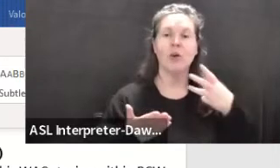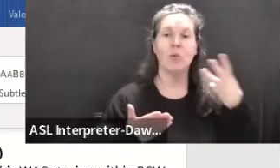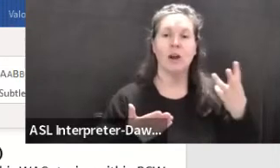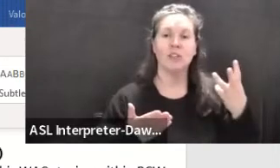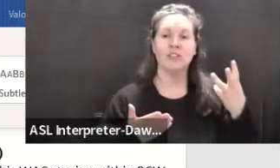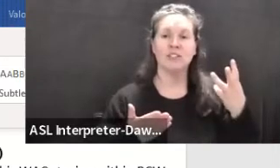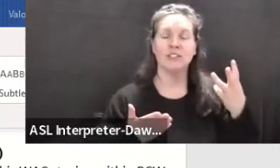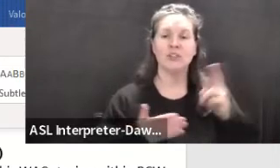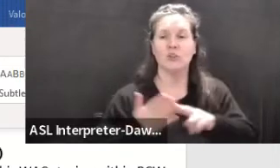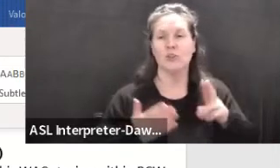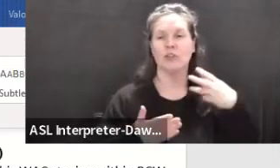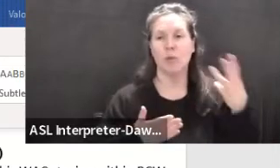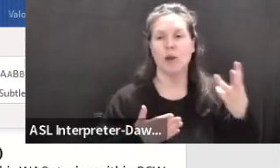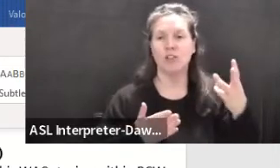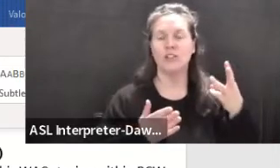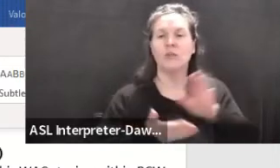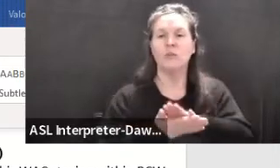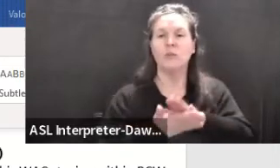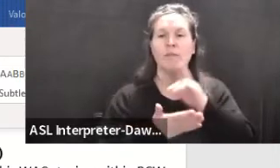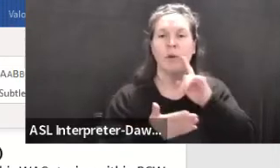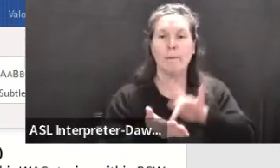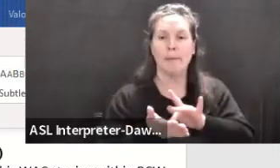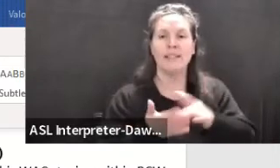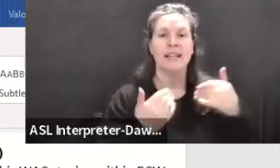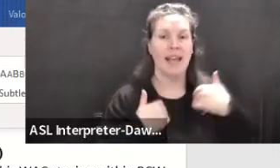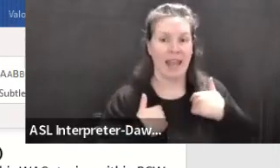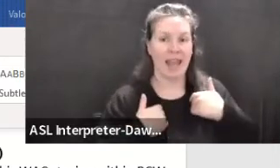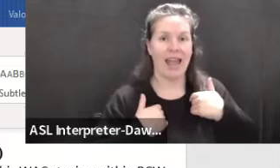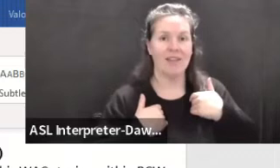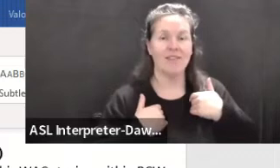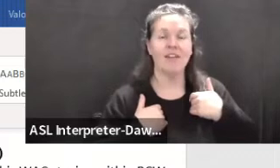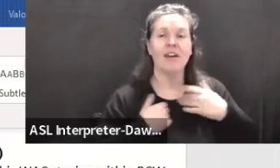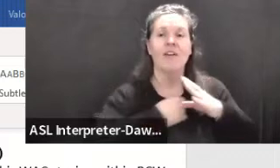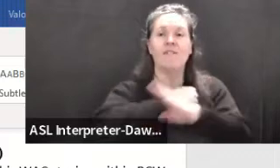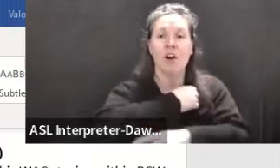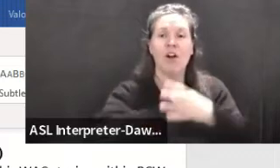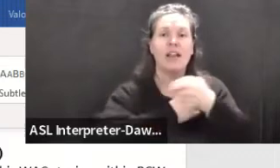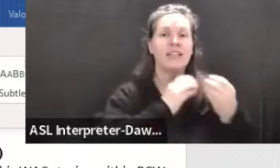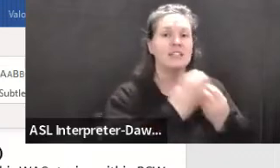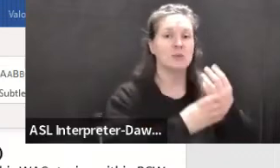is we have solicited cohorts, fall cohort, spring courts, two cohorts per year,